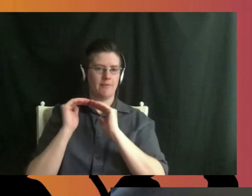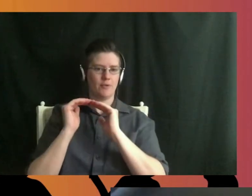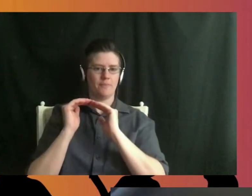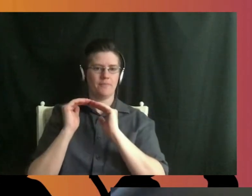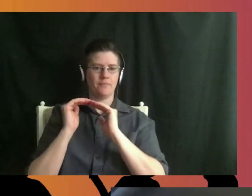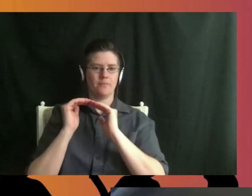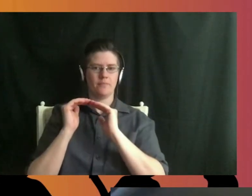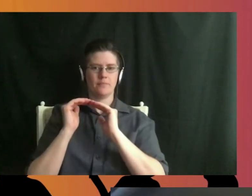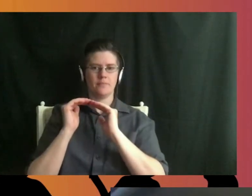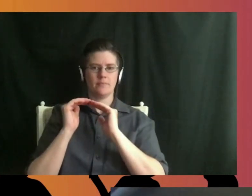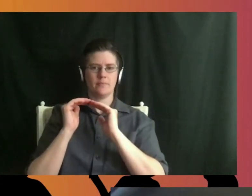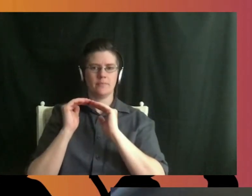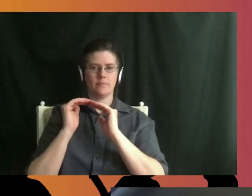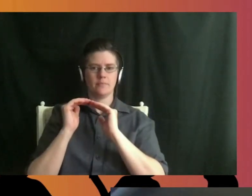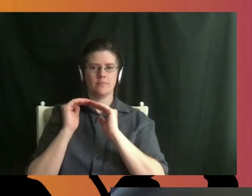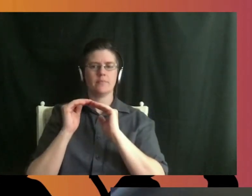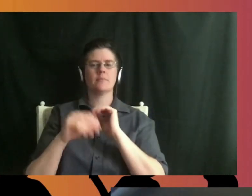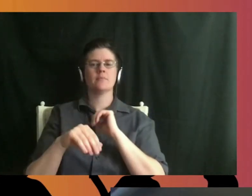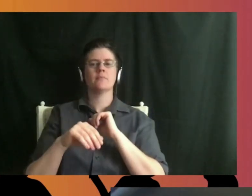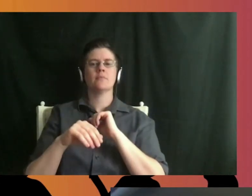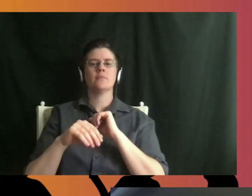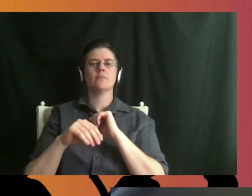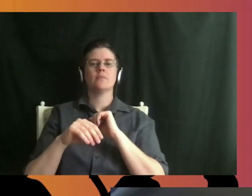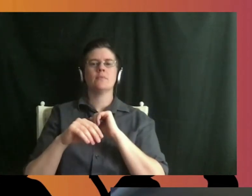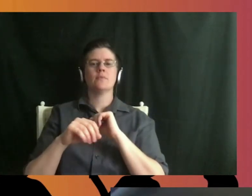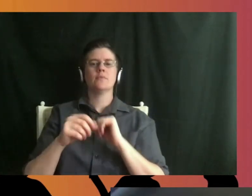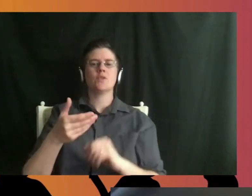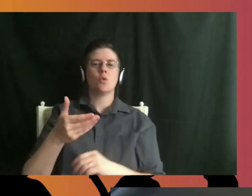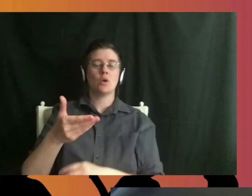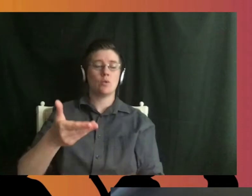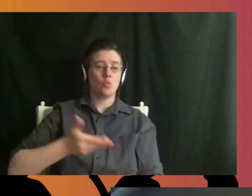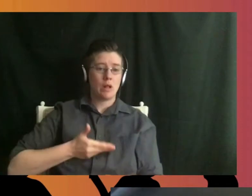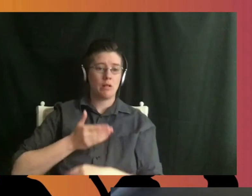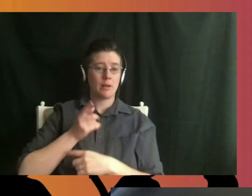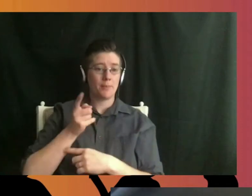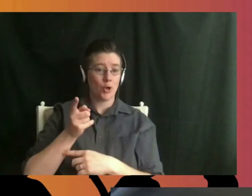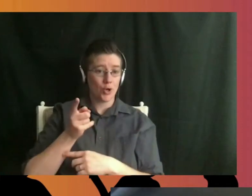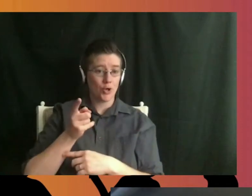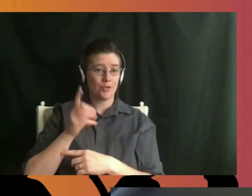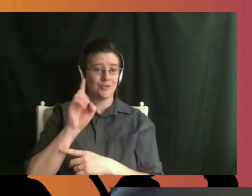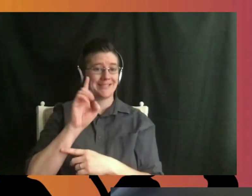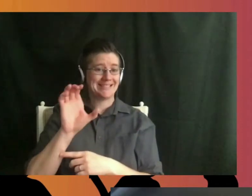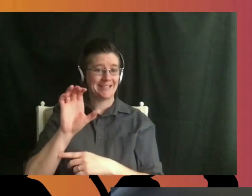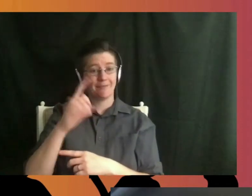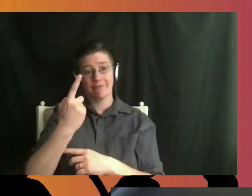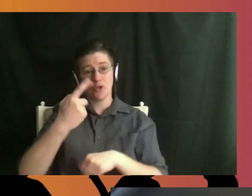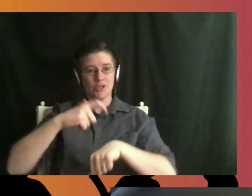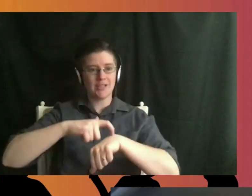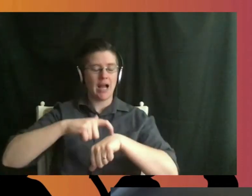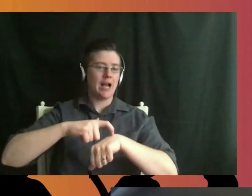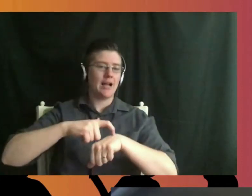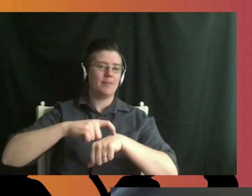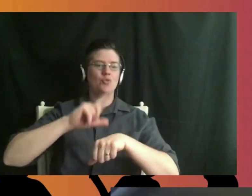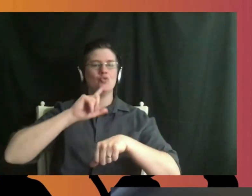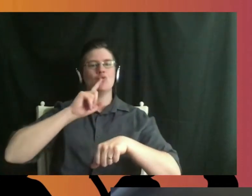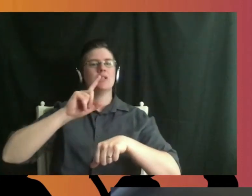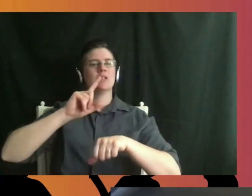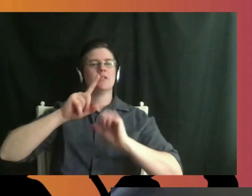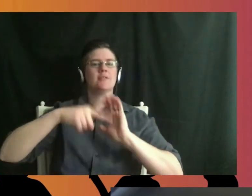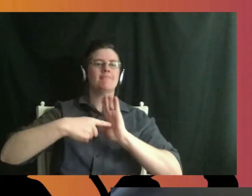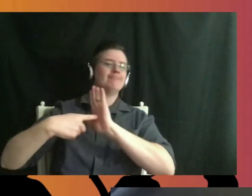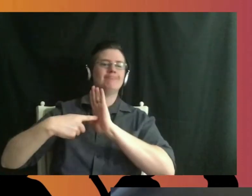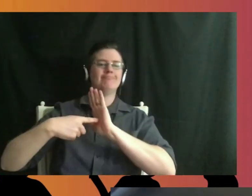welcoming her uh to dc for the first time to to debut um in front of a national crowd of